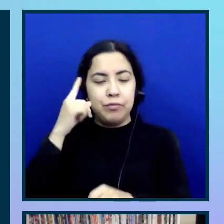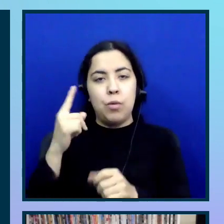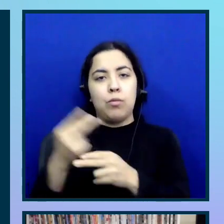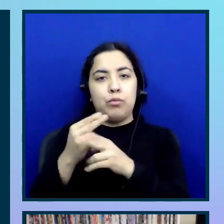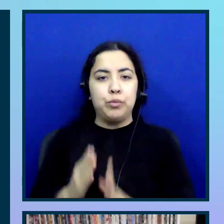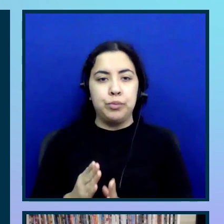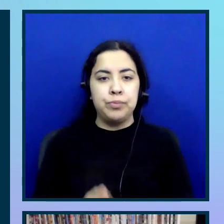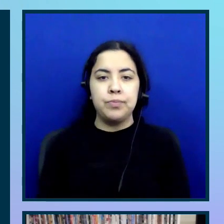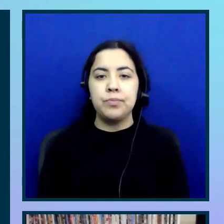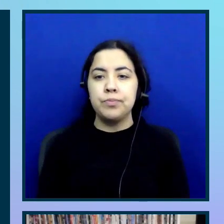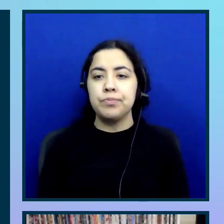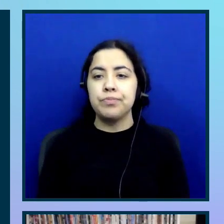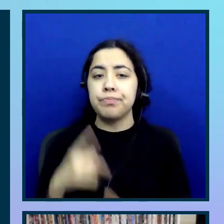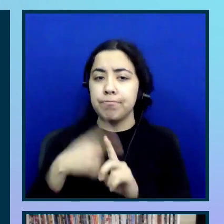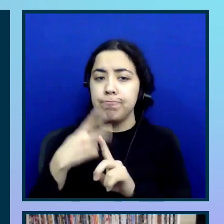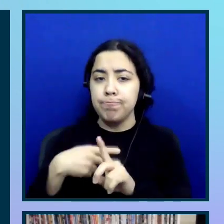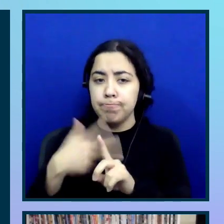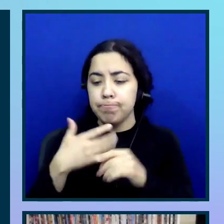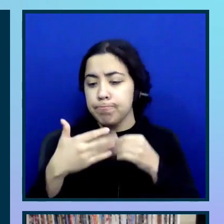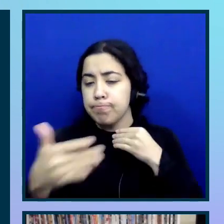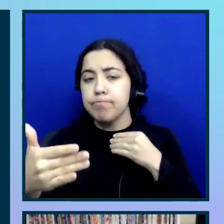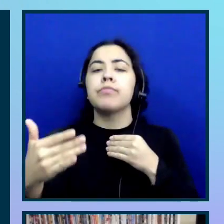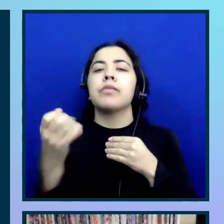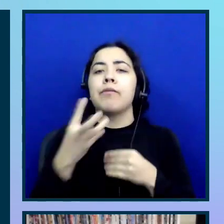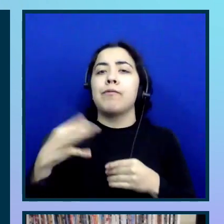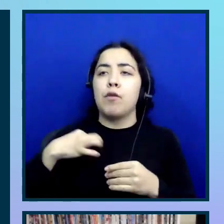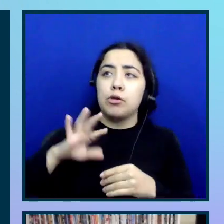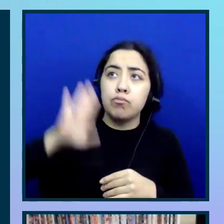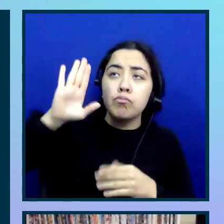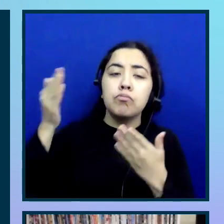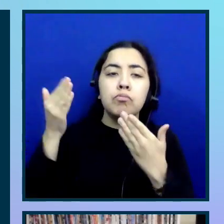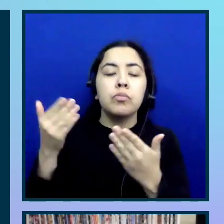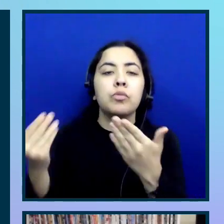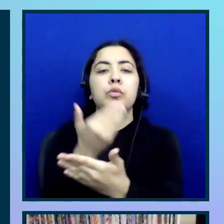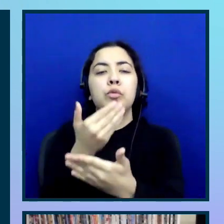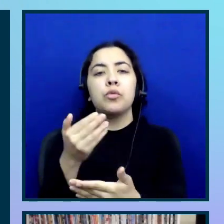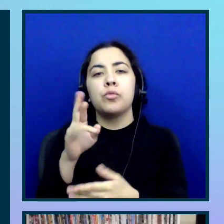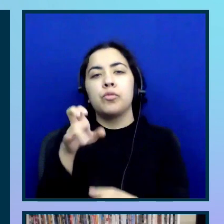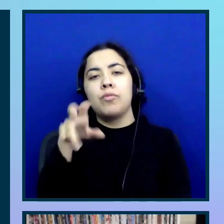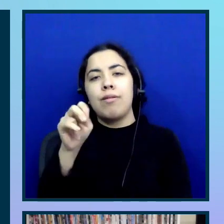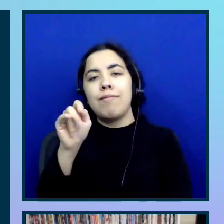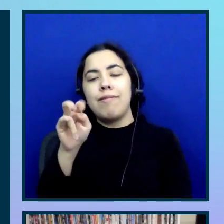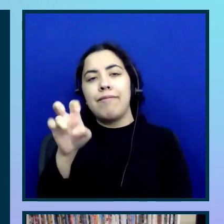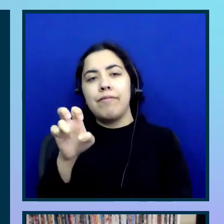Fast forward, a few months later, a few volunteers from Shopify started working on a new React Native app called COVID Shield.